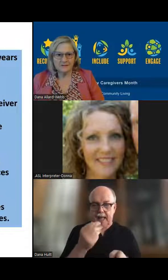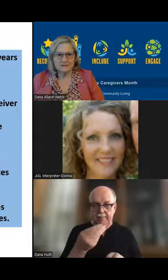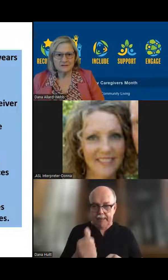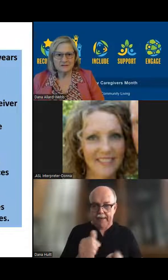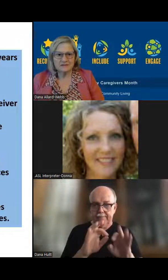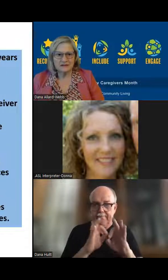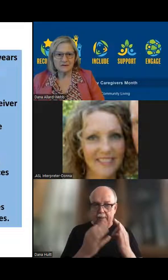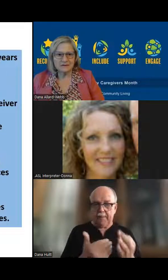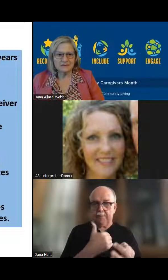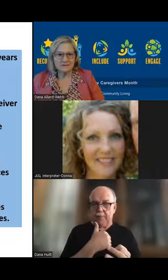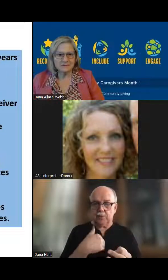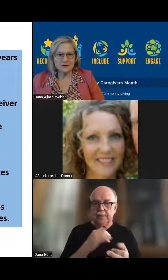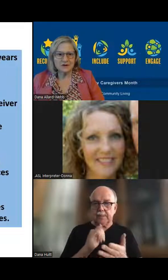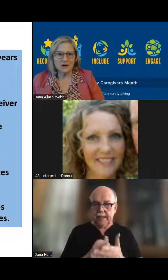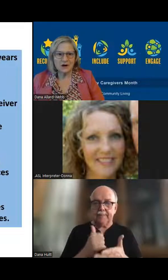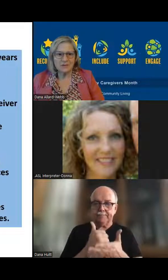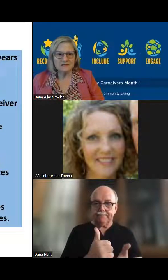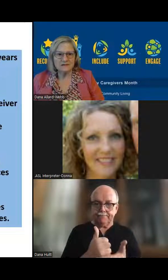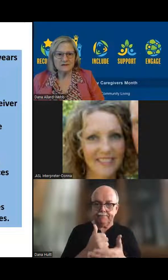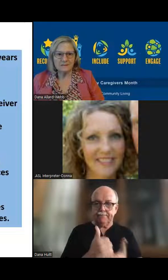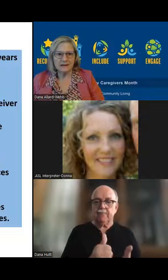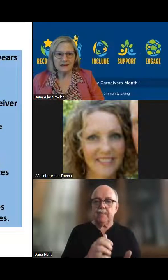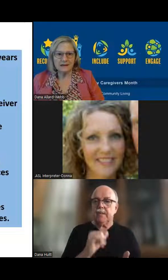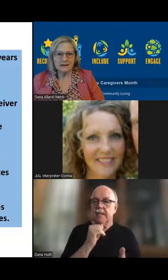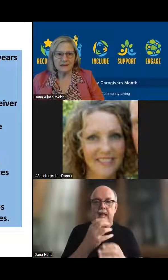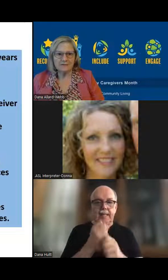Adult Family Home Council was the 28th and 29th, I think.